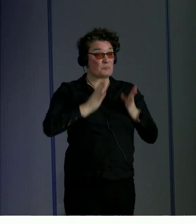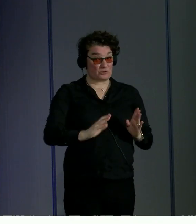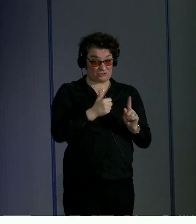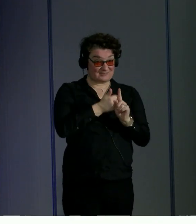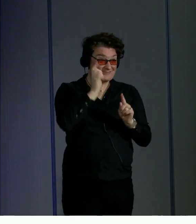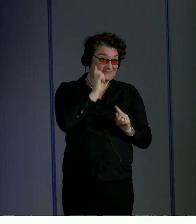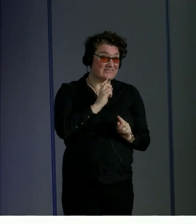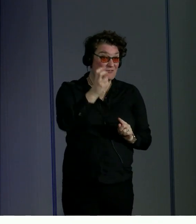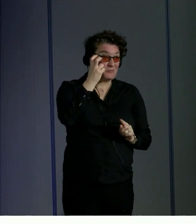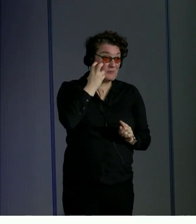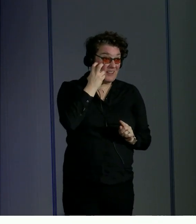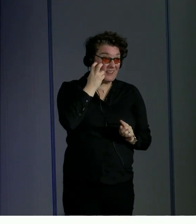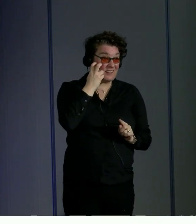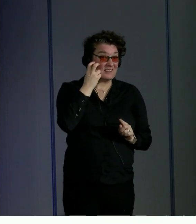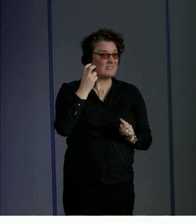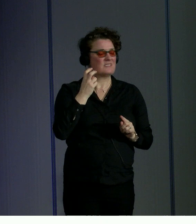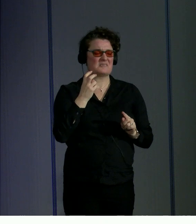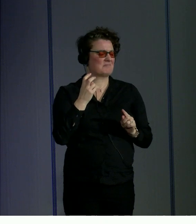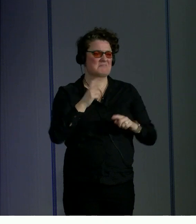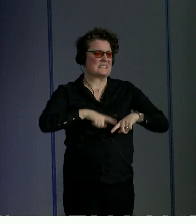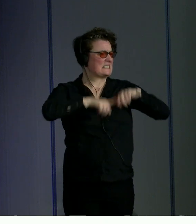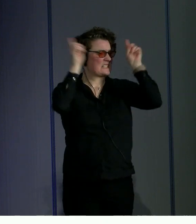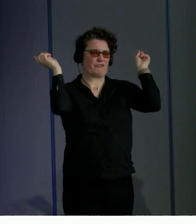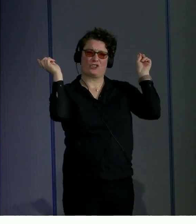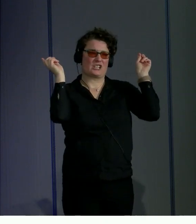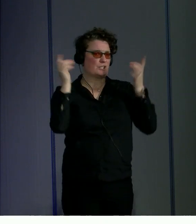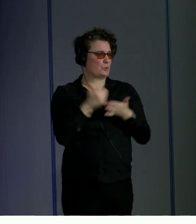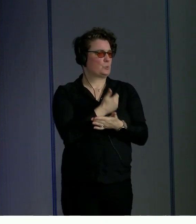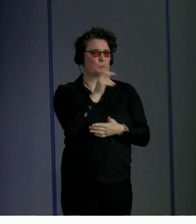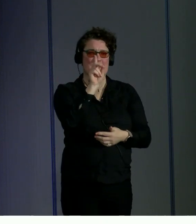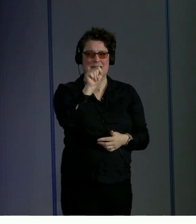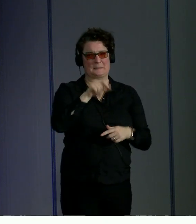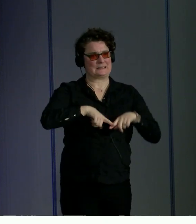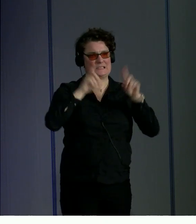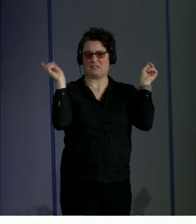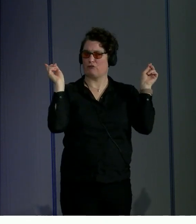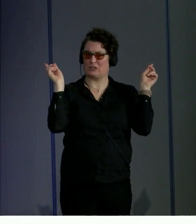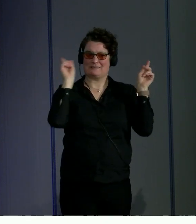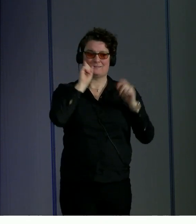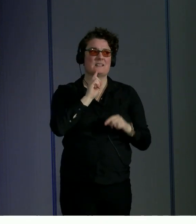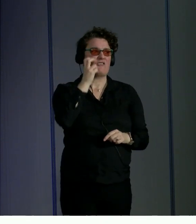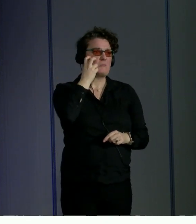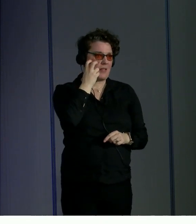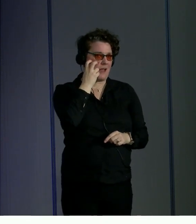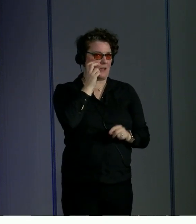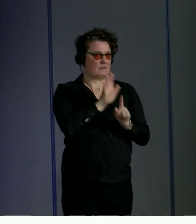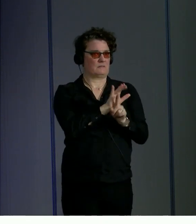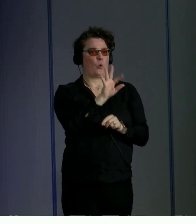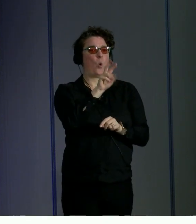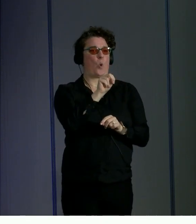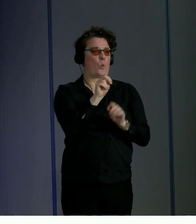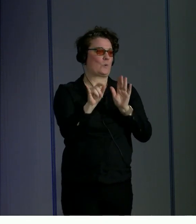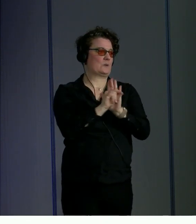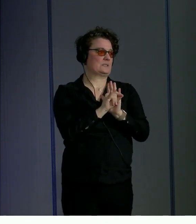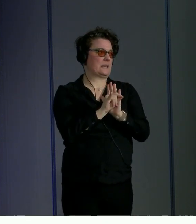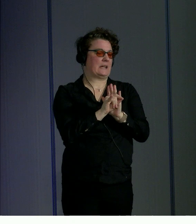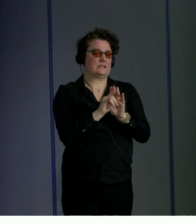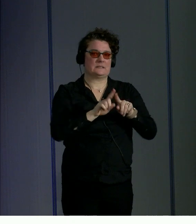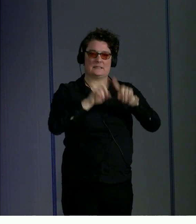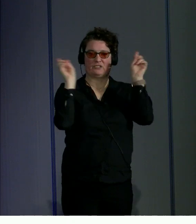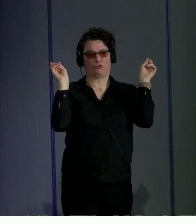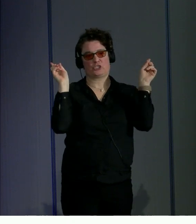it actually creates a new disability. That they are Deafblind as one individual disability that